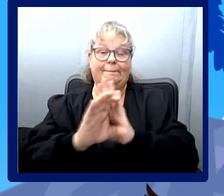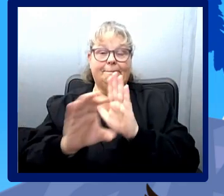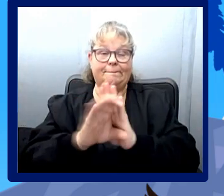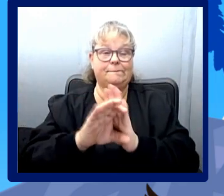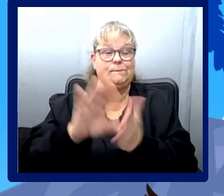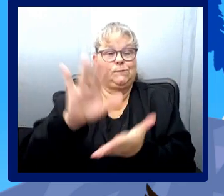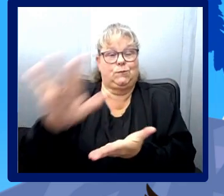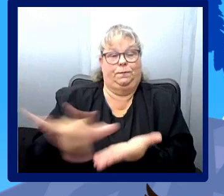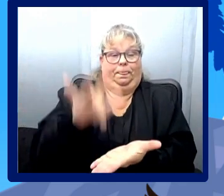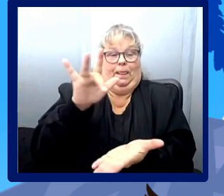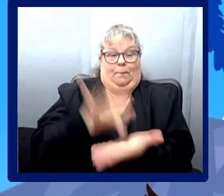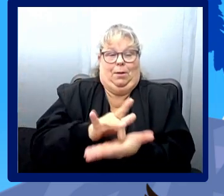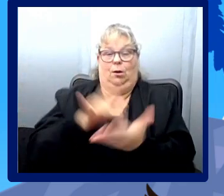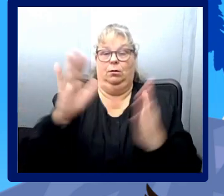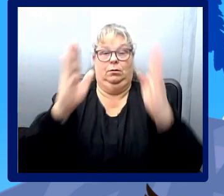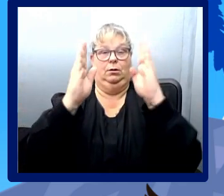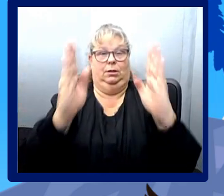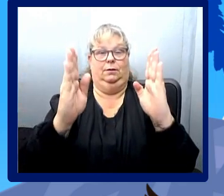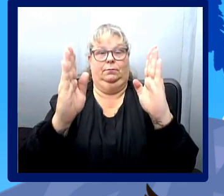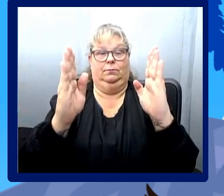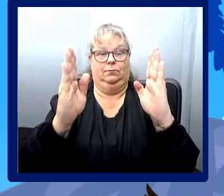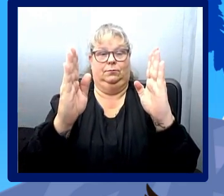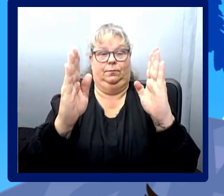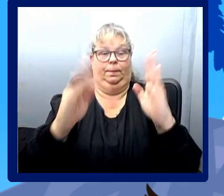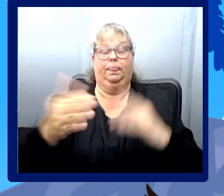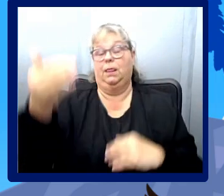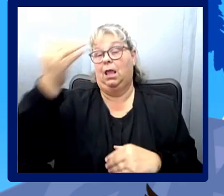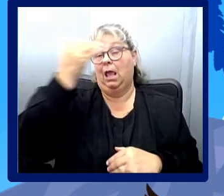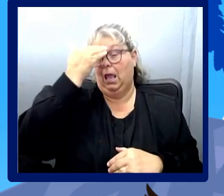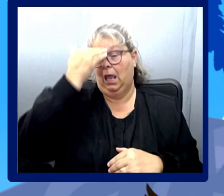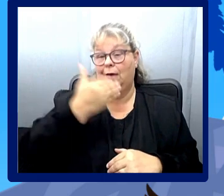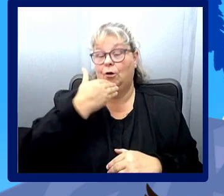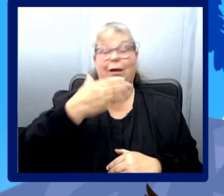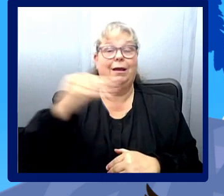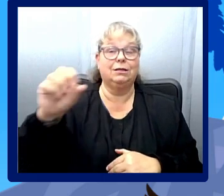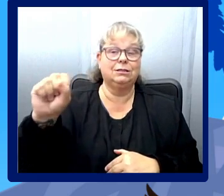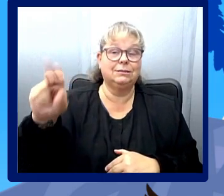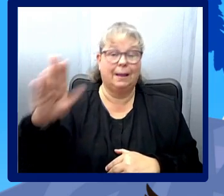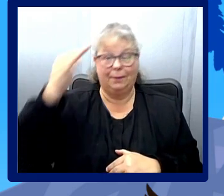We also have a call to action, which is our button down there on the right-hand side